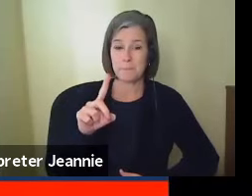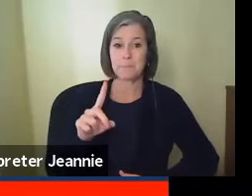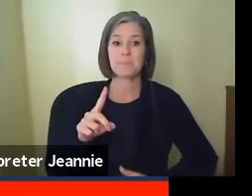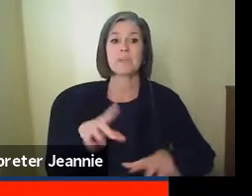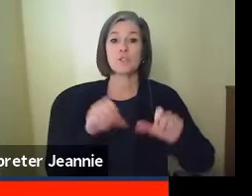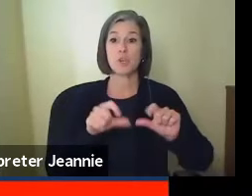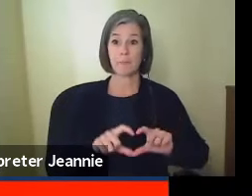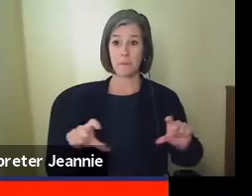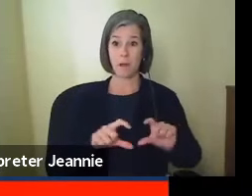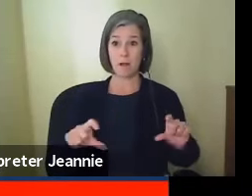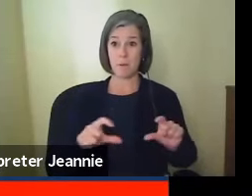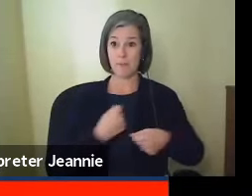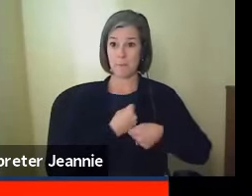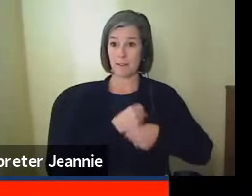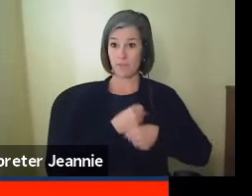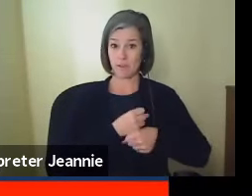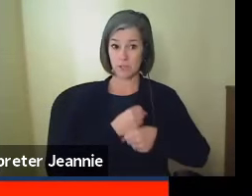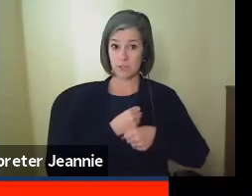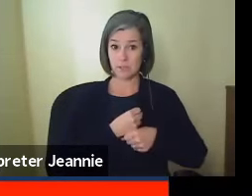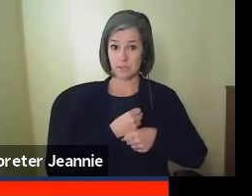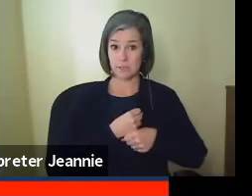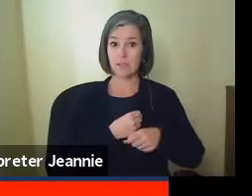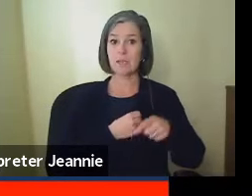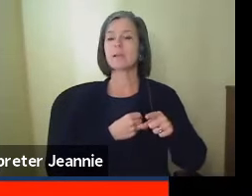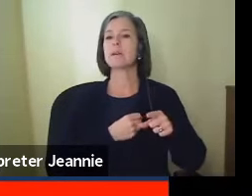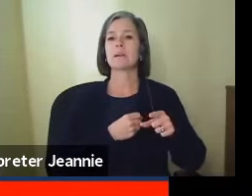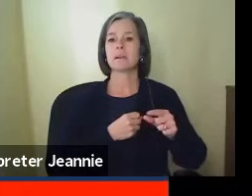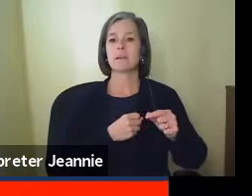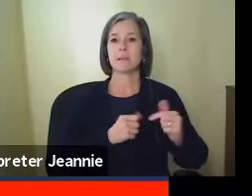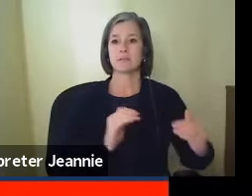and -- if you click again -- and what it did was it put it up into a swim lane.